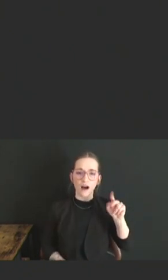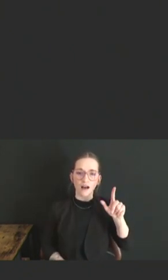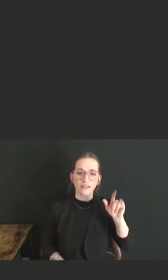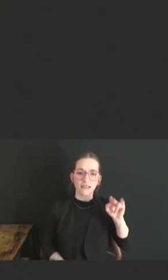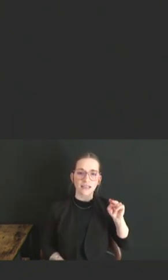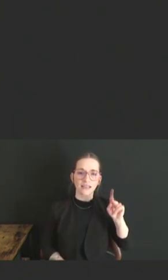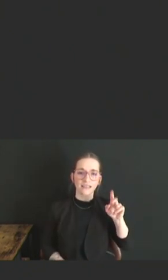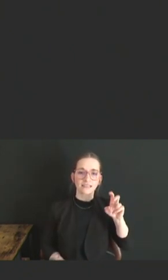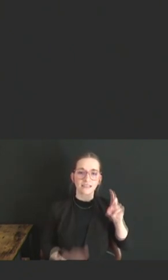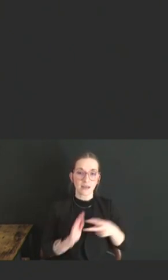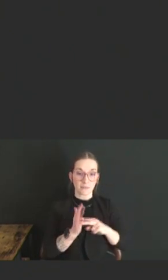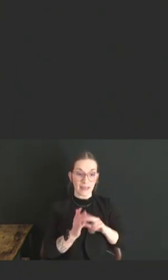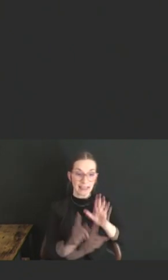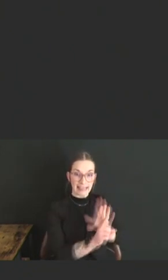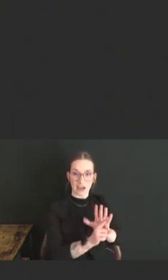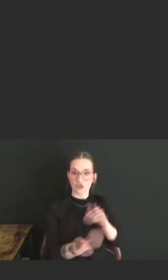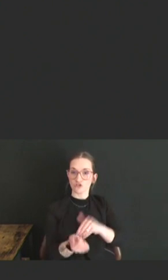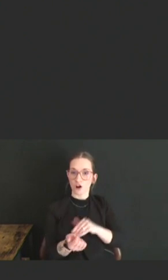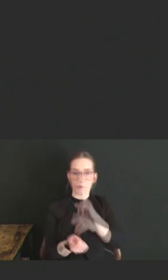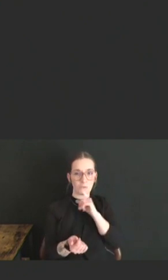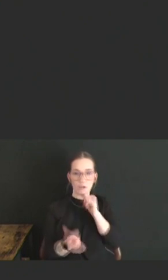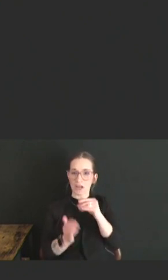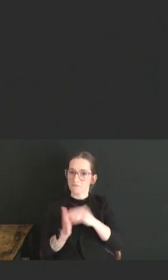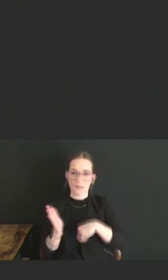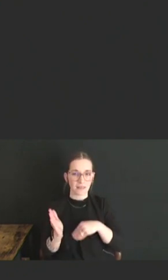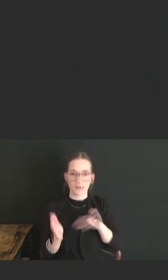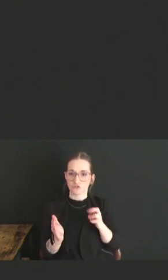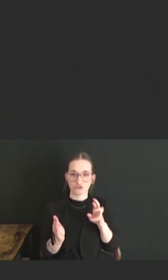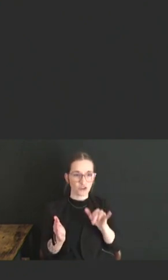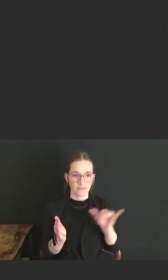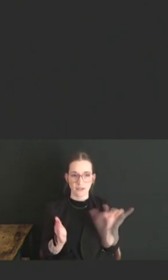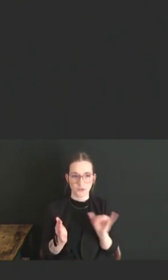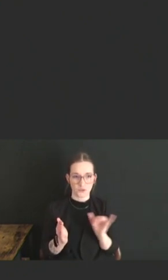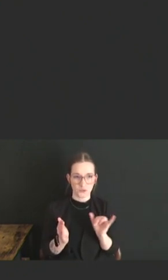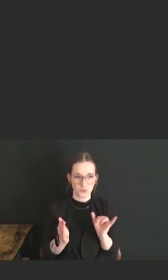If we go back up to the top and over to the right for the healthcare provider survey, we see that